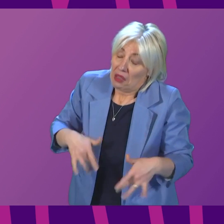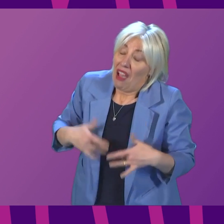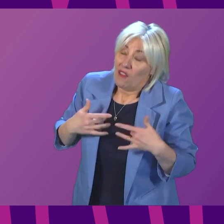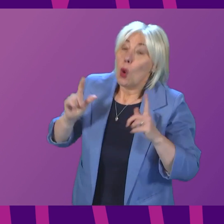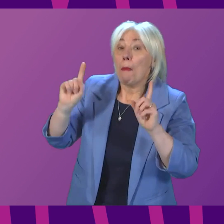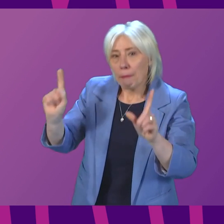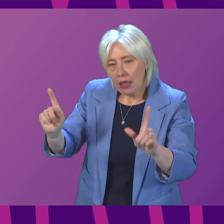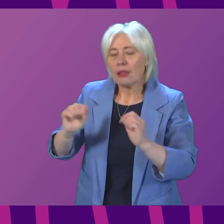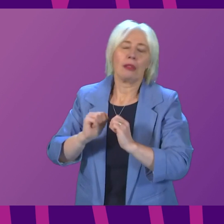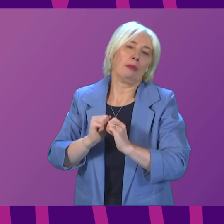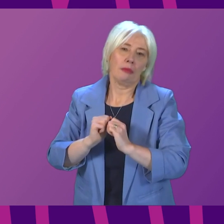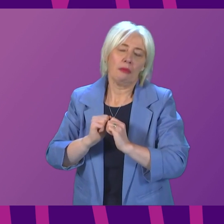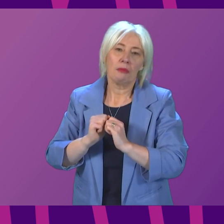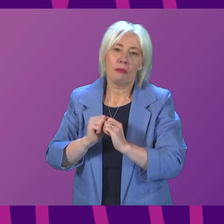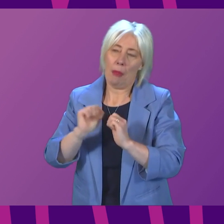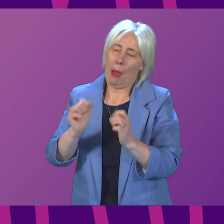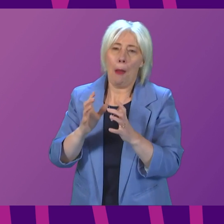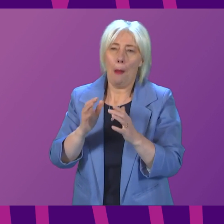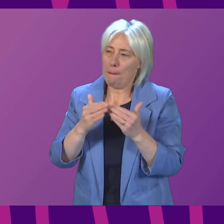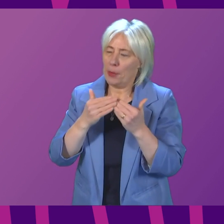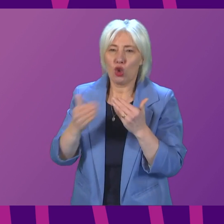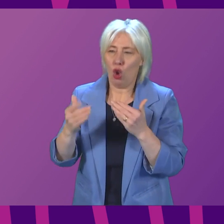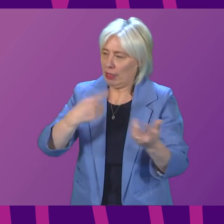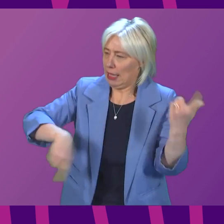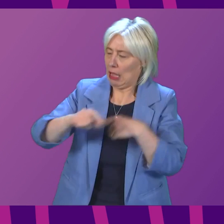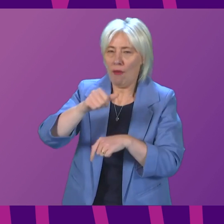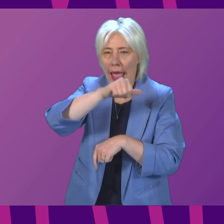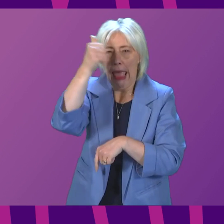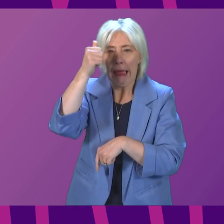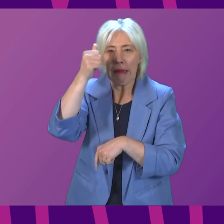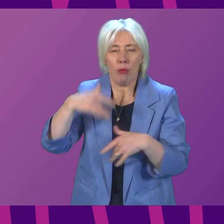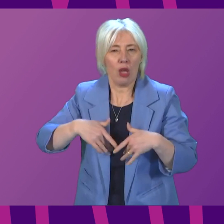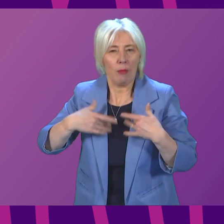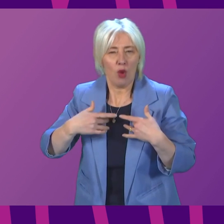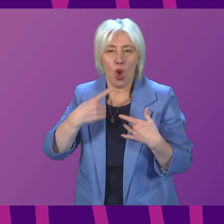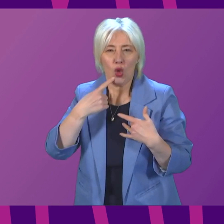However, when the majority of expert opinion says that, in order to help us to keep schools